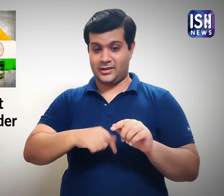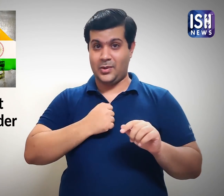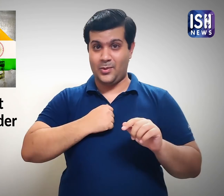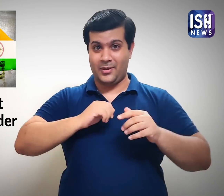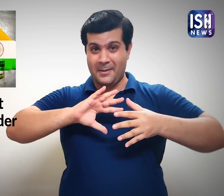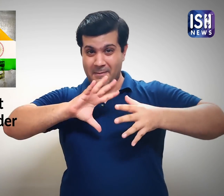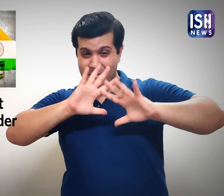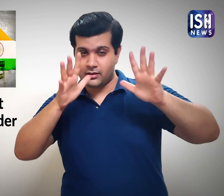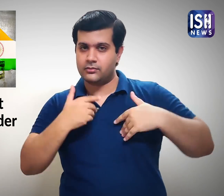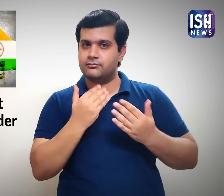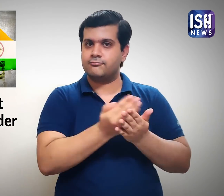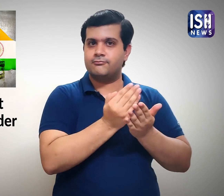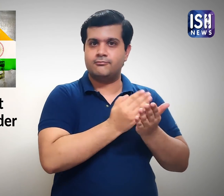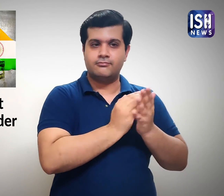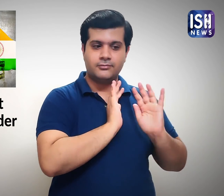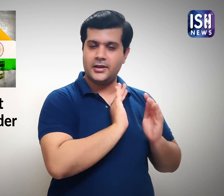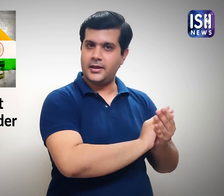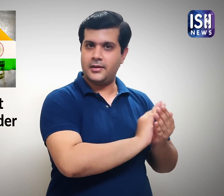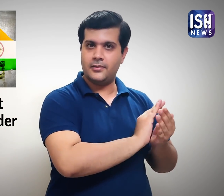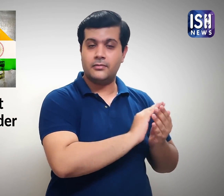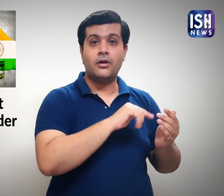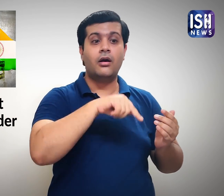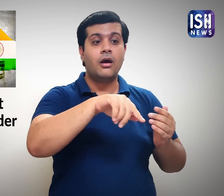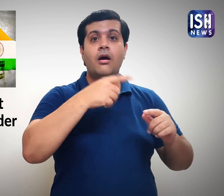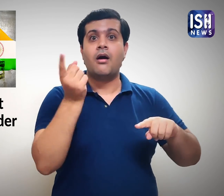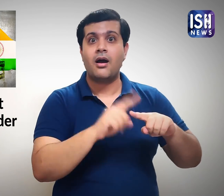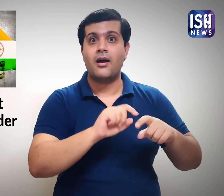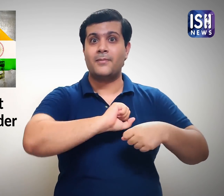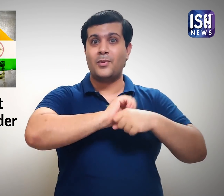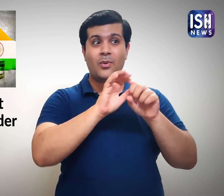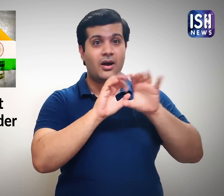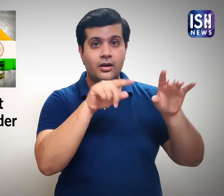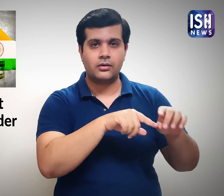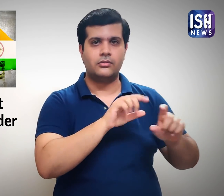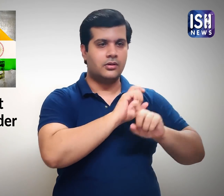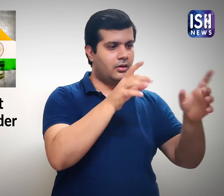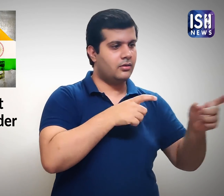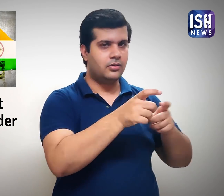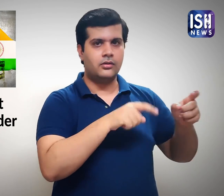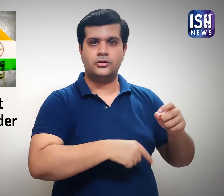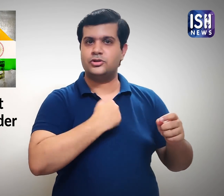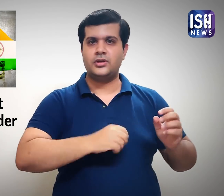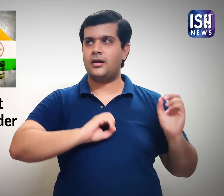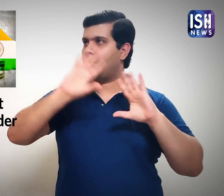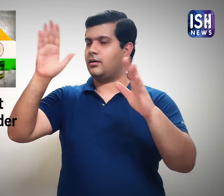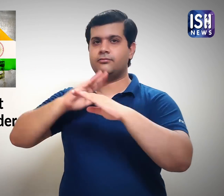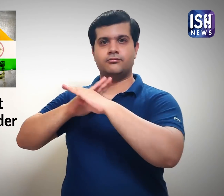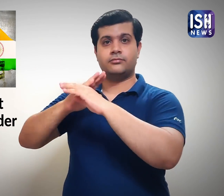India was storing up its stocks to prepare for any COVID emergency.